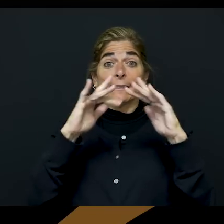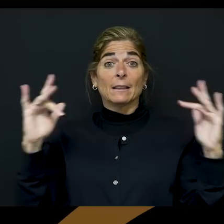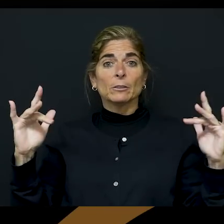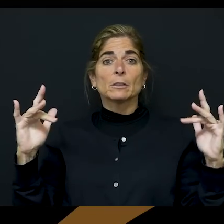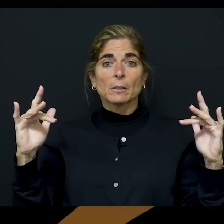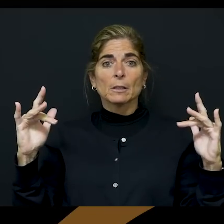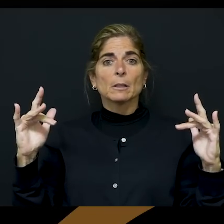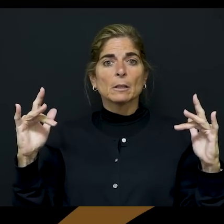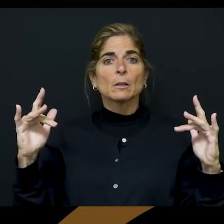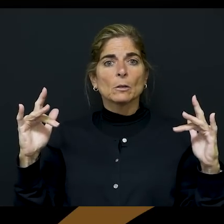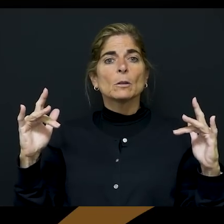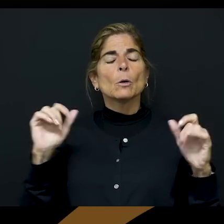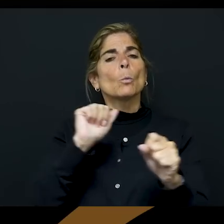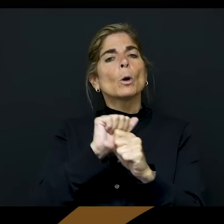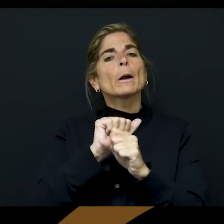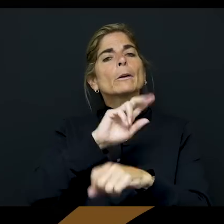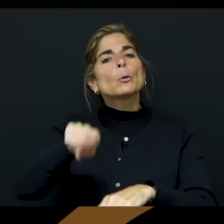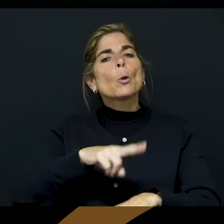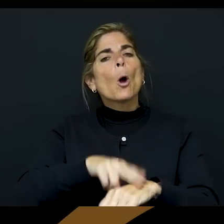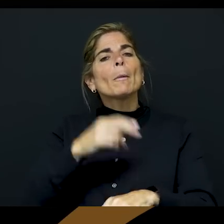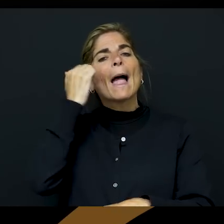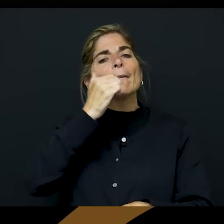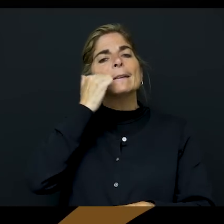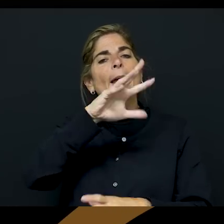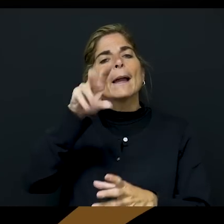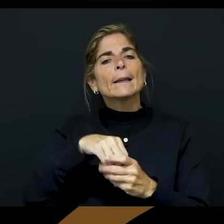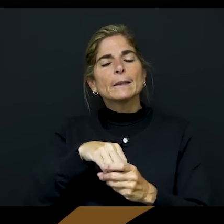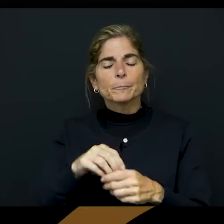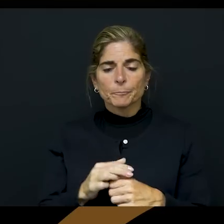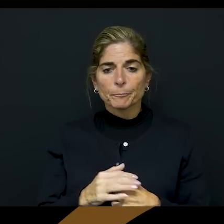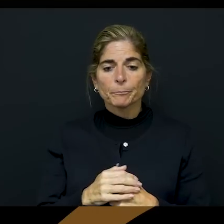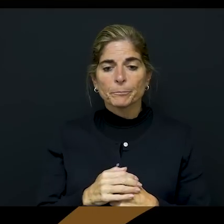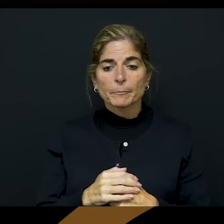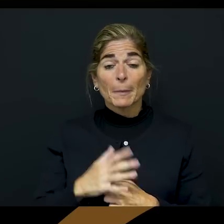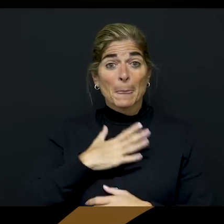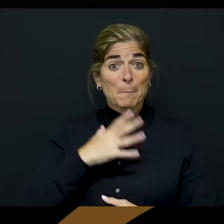But when it comes to advancing diversity within our organizations, this work should just be normal.